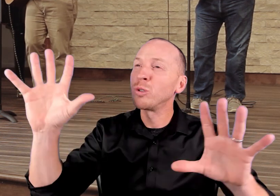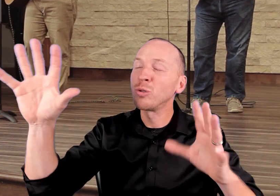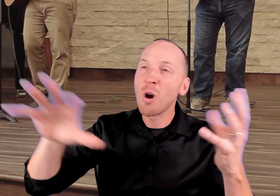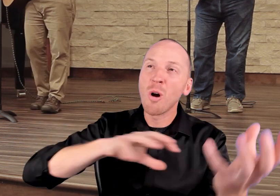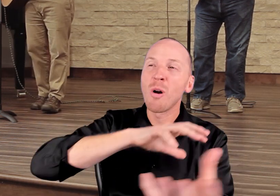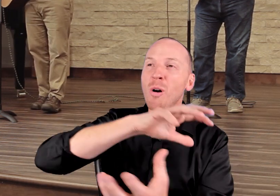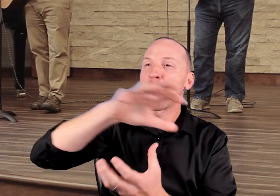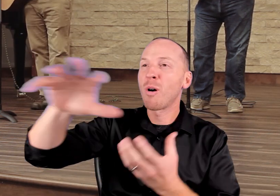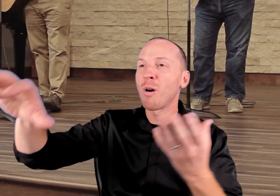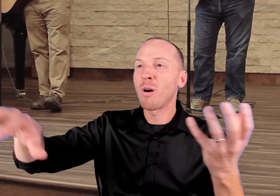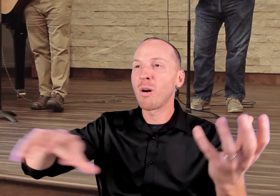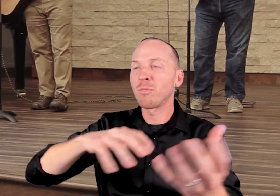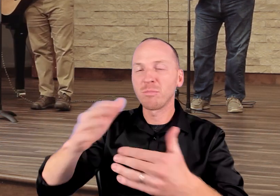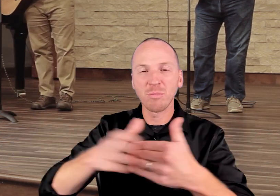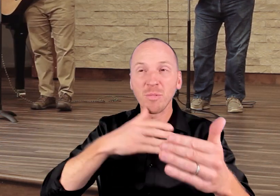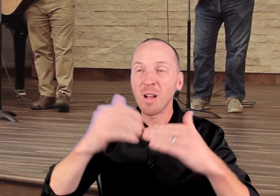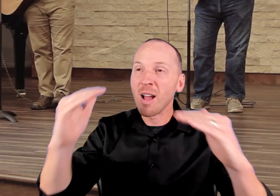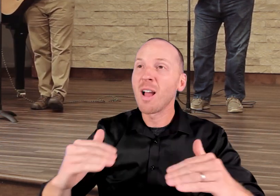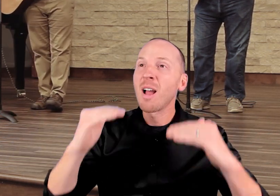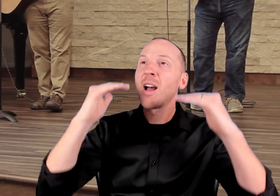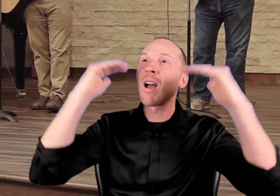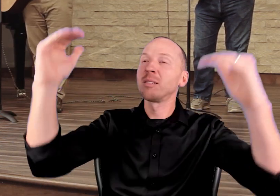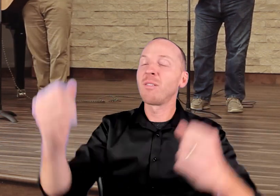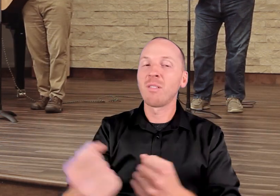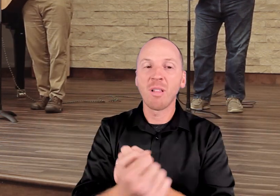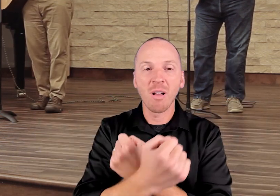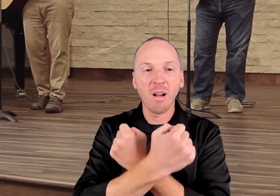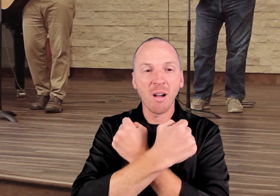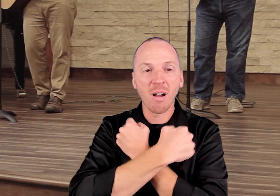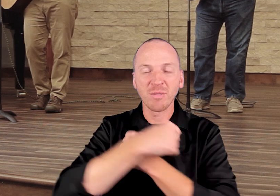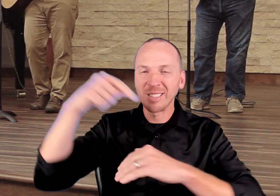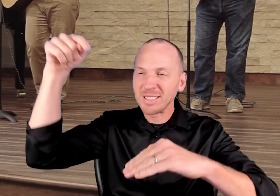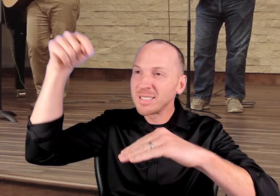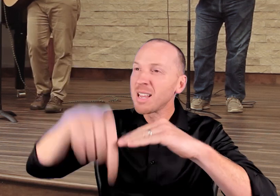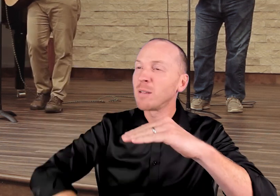What heights of love, what depths of peace,